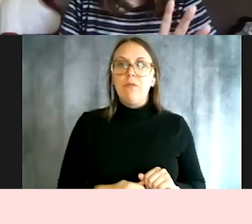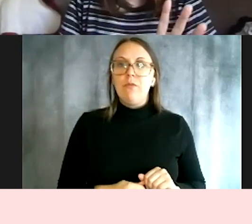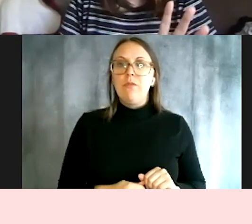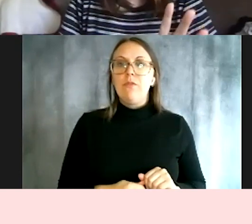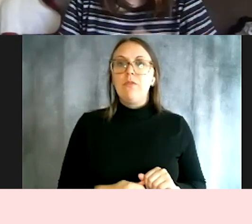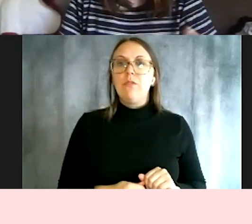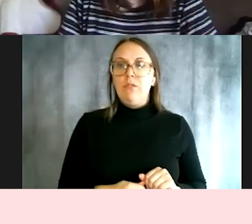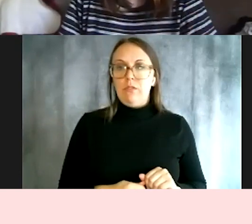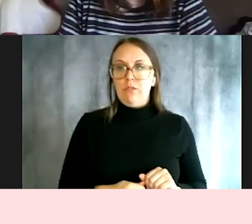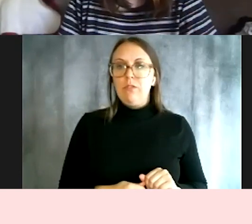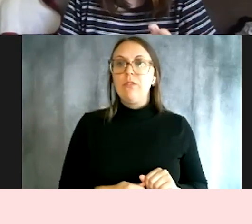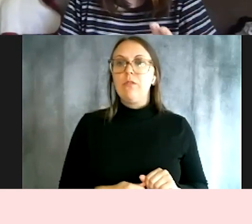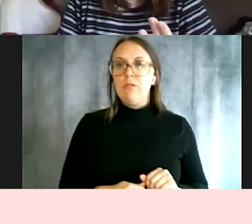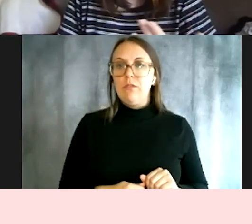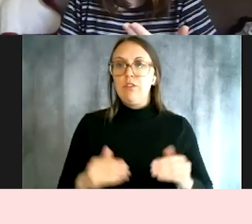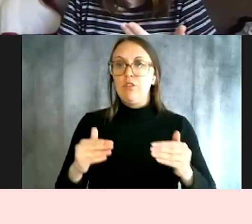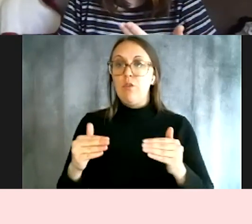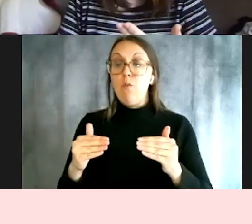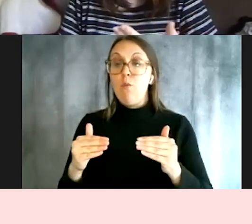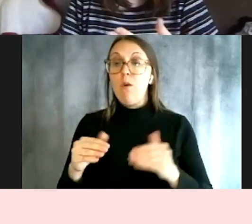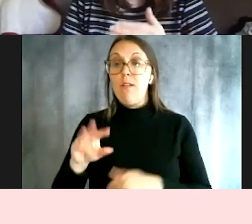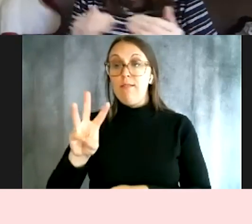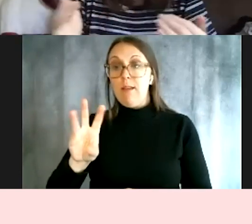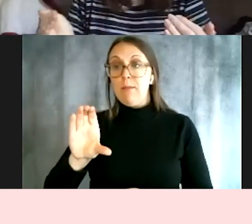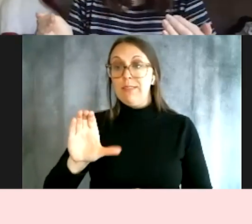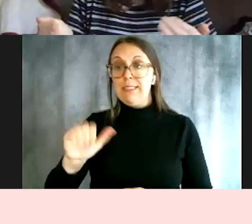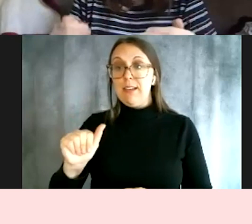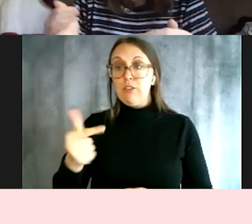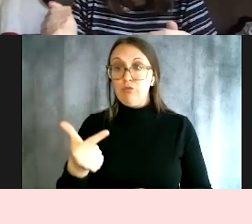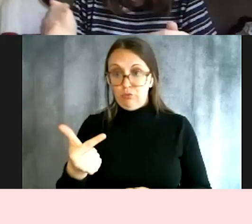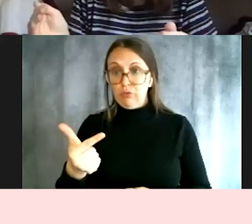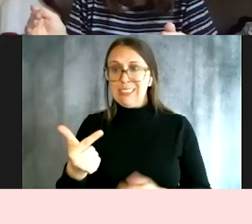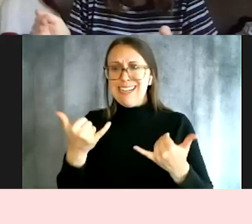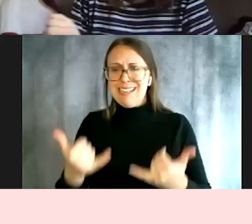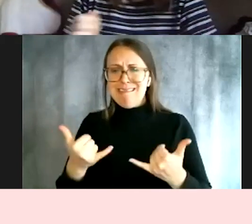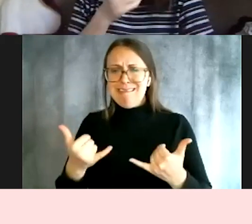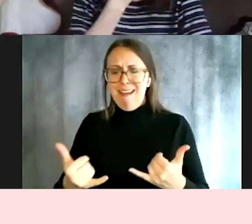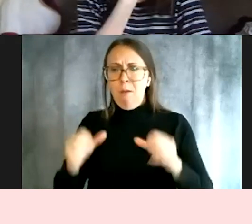public and I think they're accepting commentary so, that's great, they're getting better- but